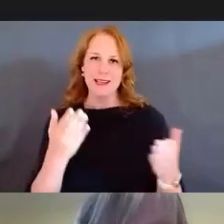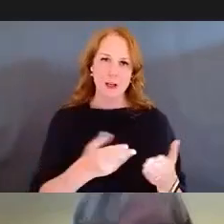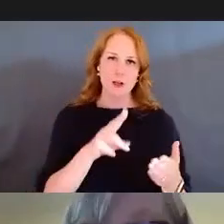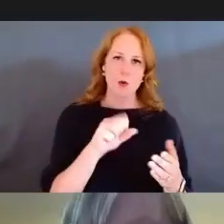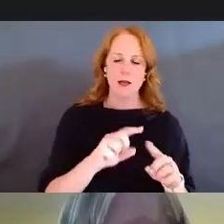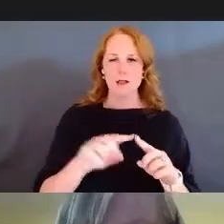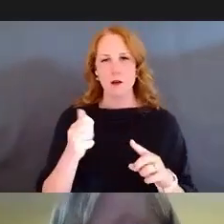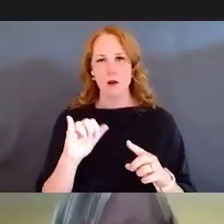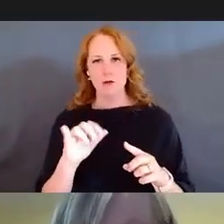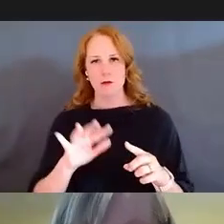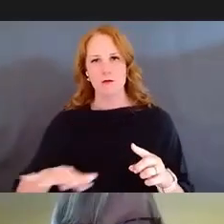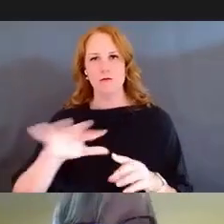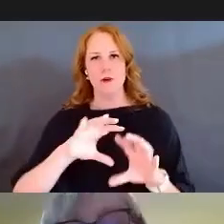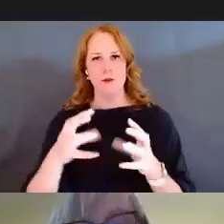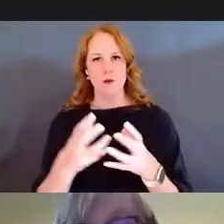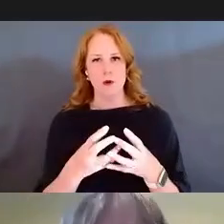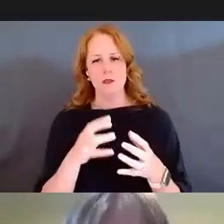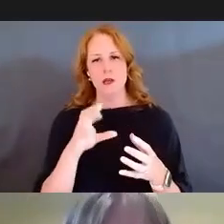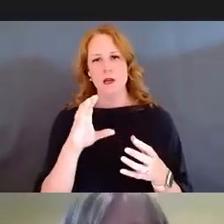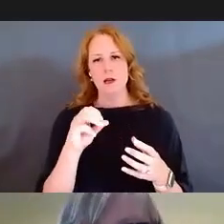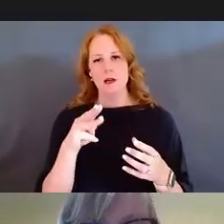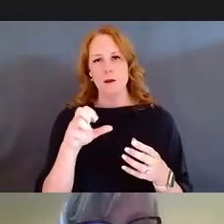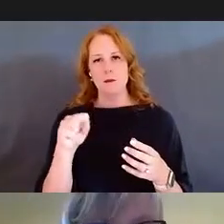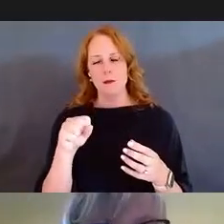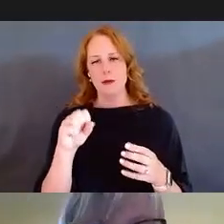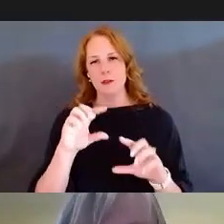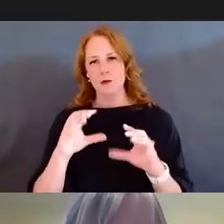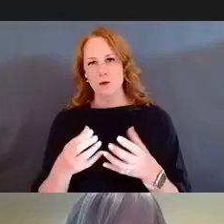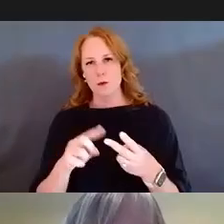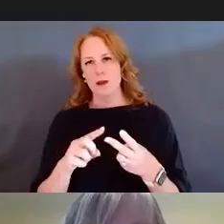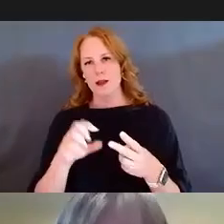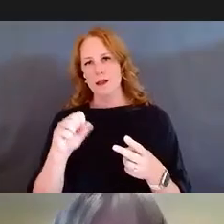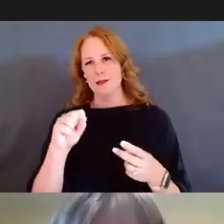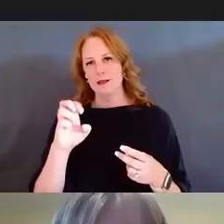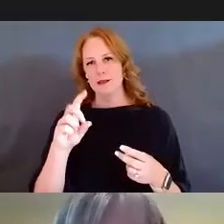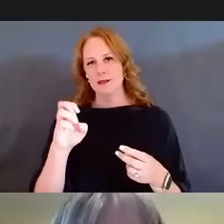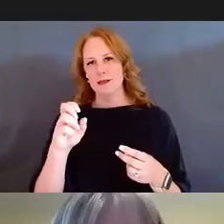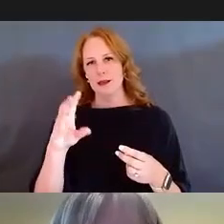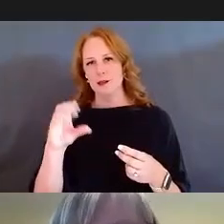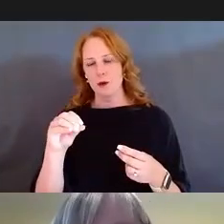uh Compass Group and Sedexo um both involved in the program. Now, facilities management,